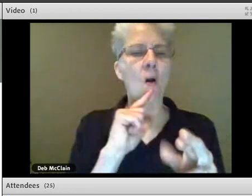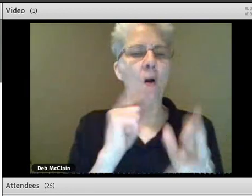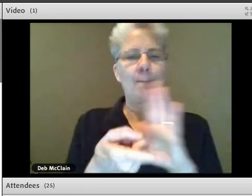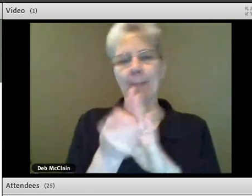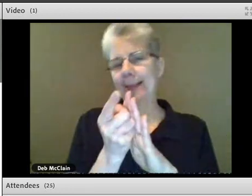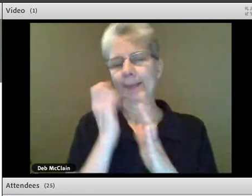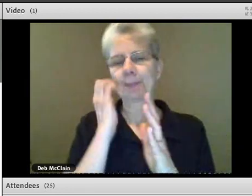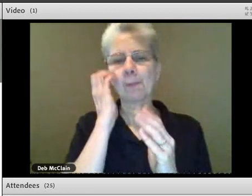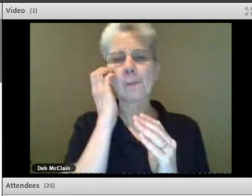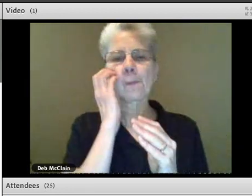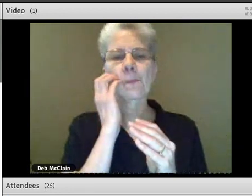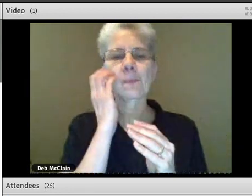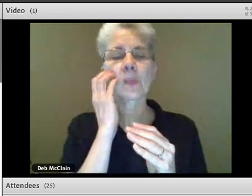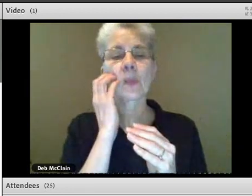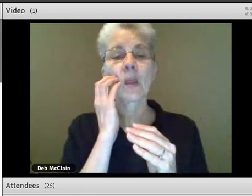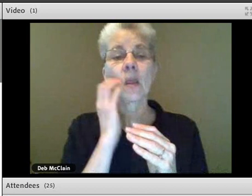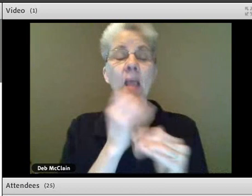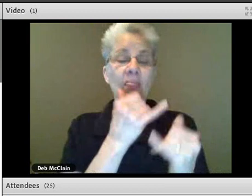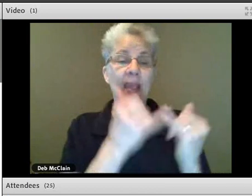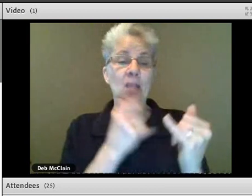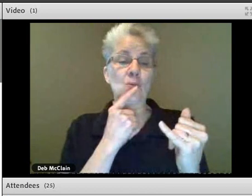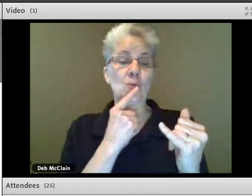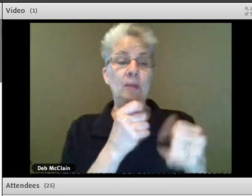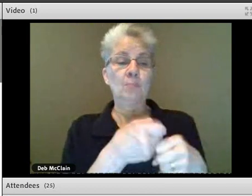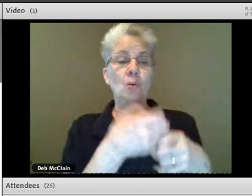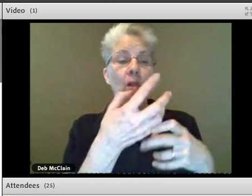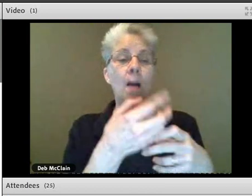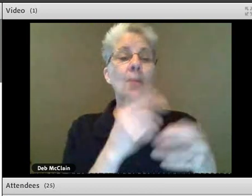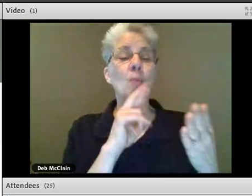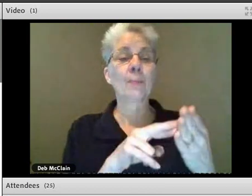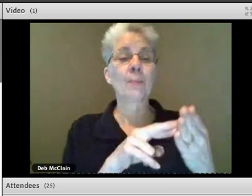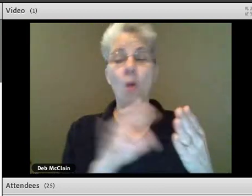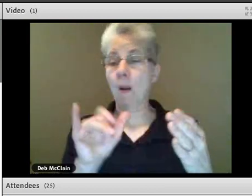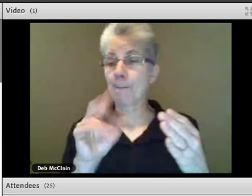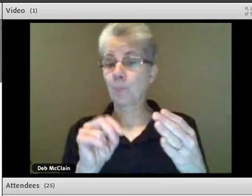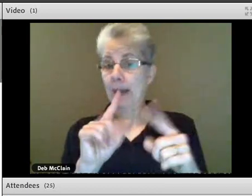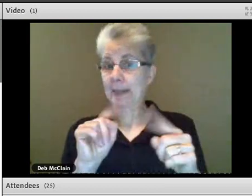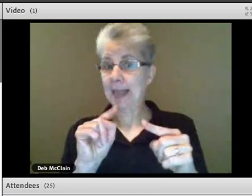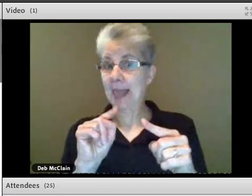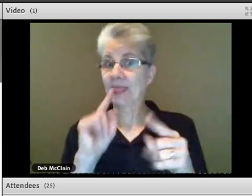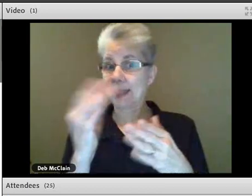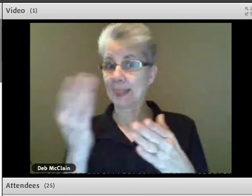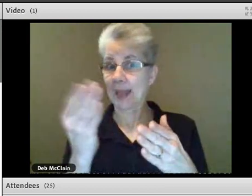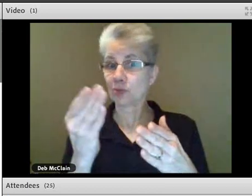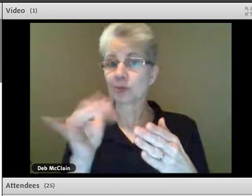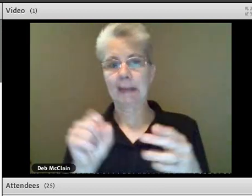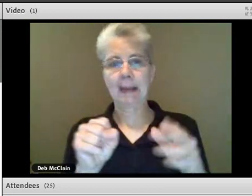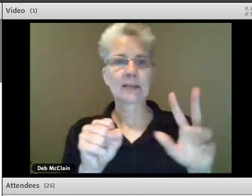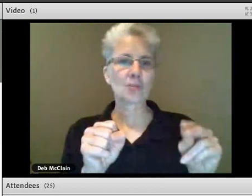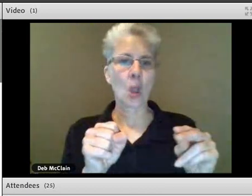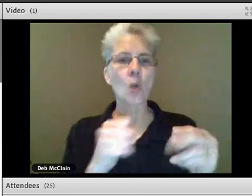and then on the back end, you can run a report to see, "Did Brian attend the live lecture?" Yes or no?